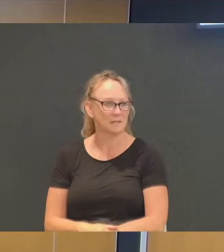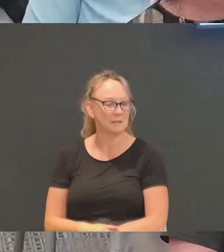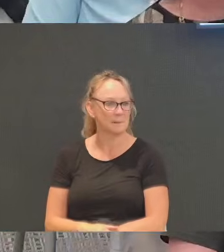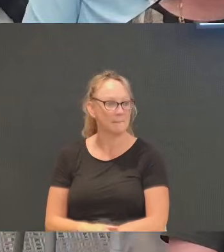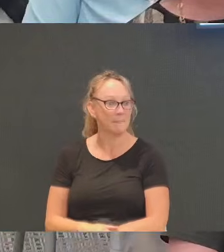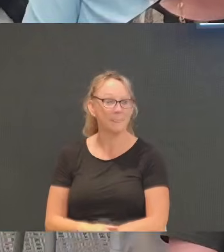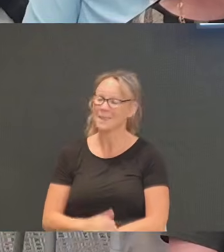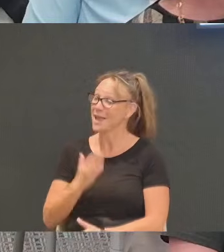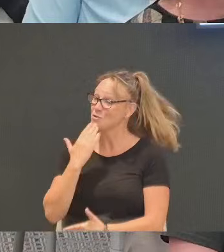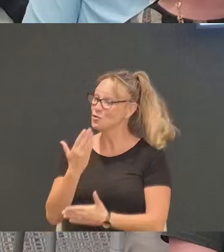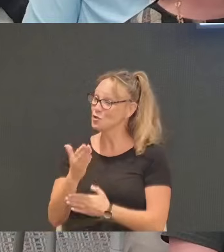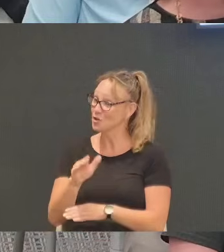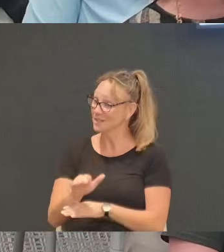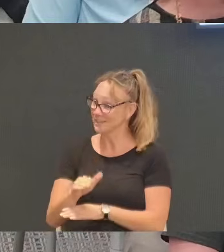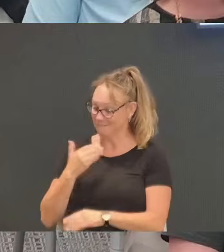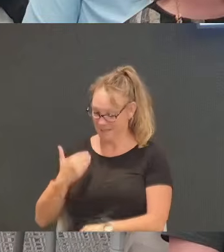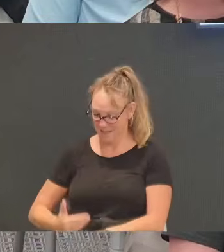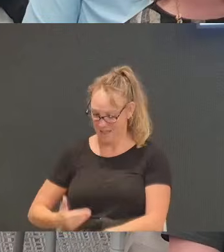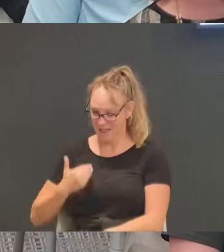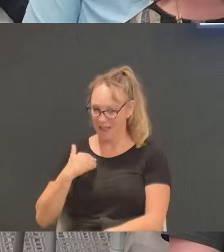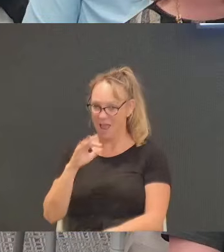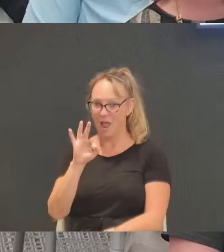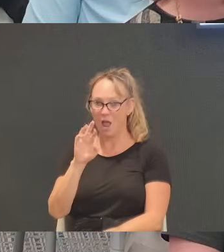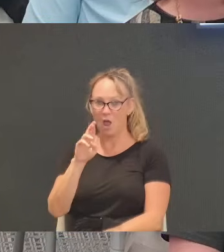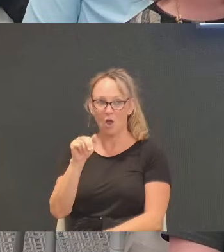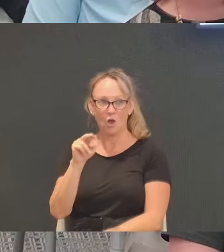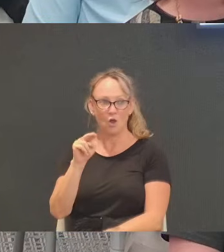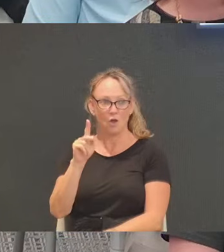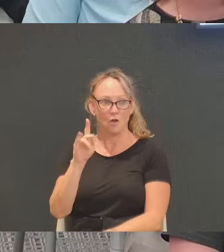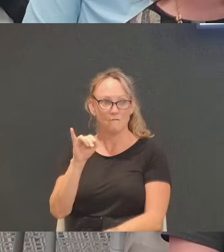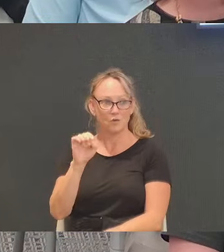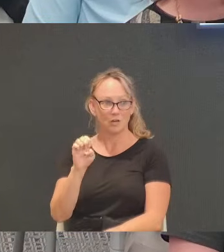Good evening. My name is Frankie and I work in the placement department for Hamilton County's